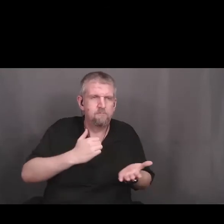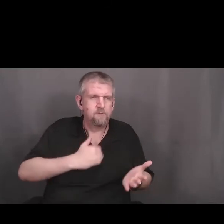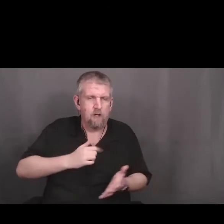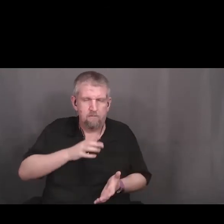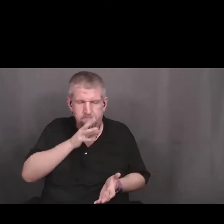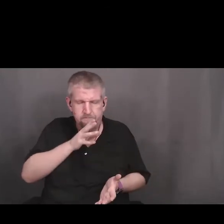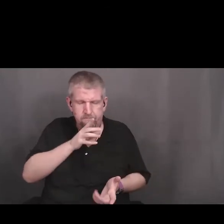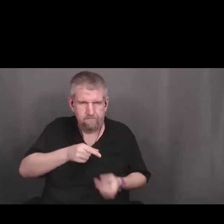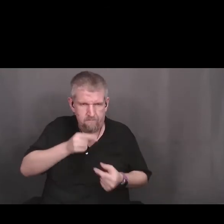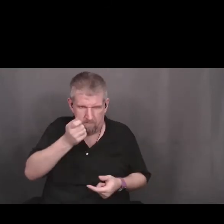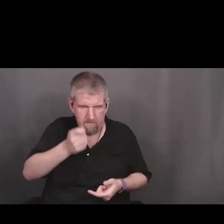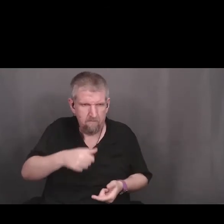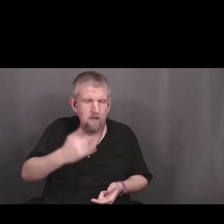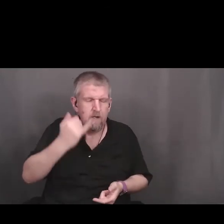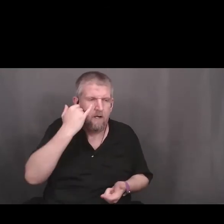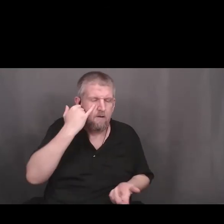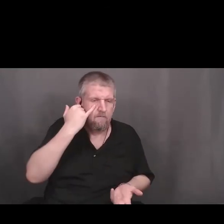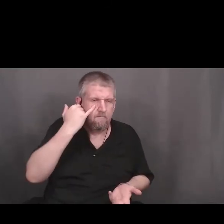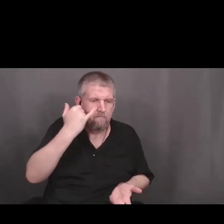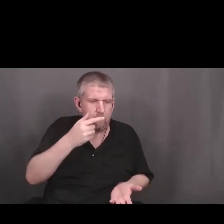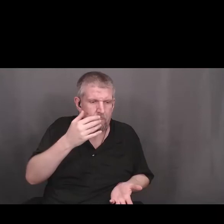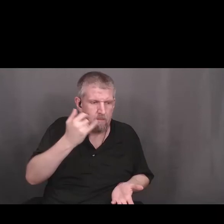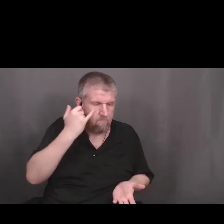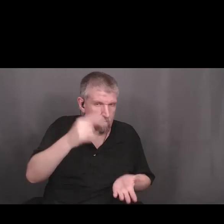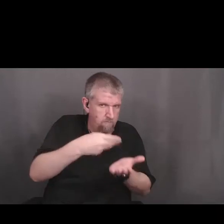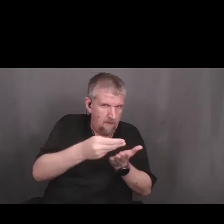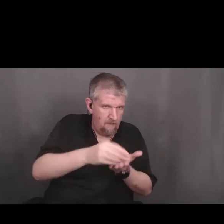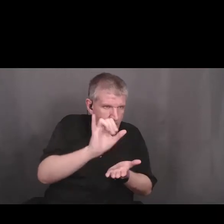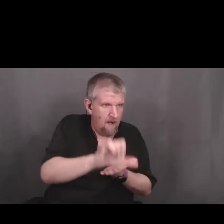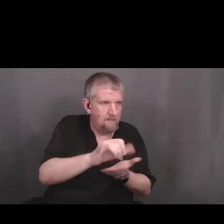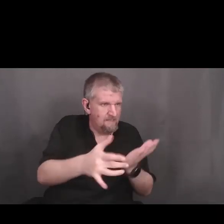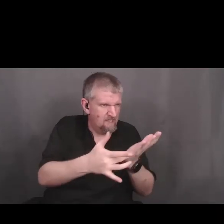then we can help you understand how to tell social security,